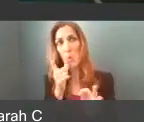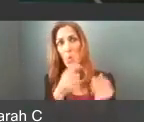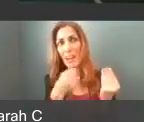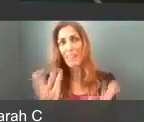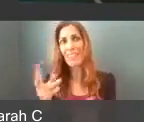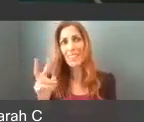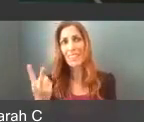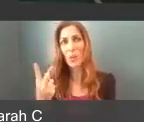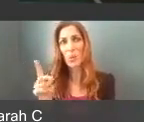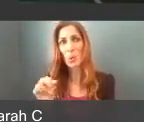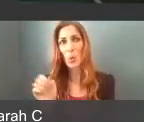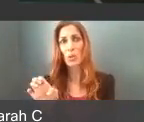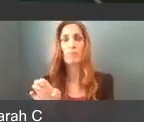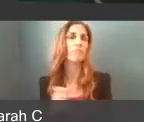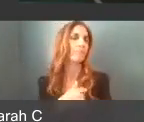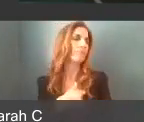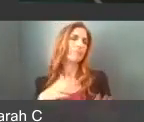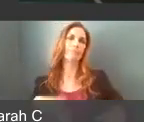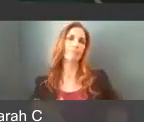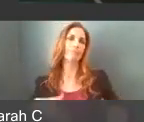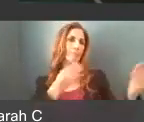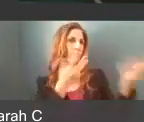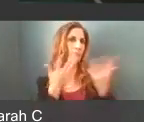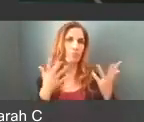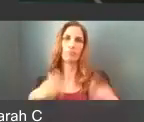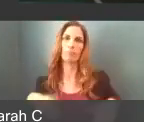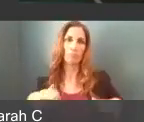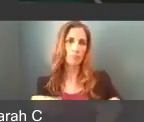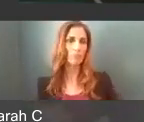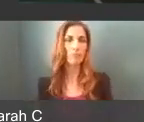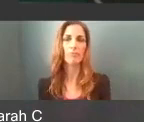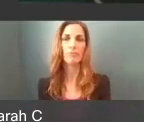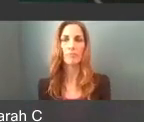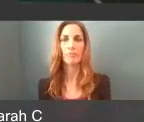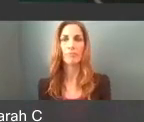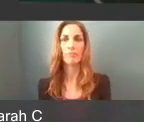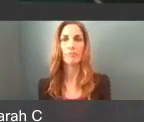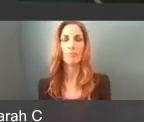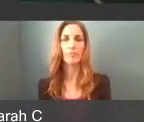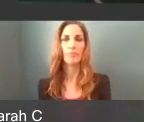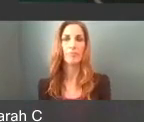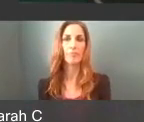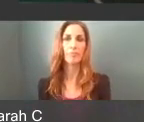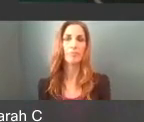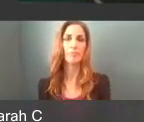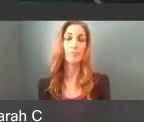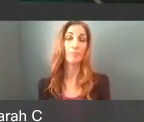[Commissioner Arkoosh] They have not provided that information to me and the only piece of this